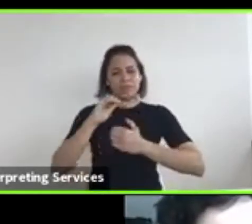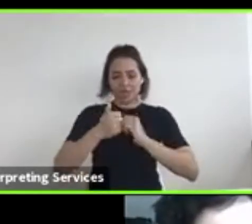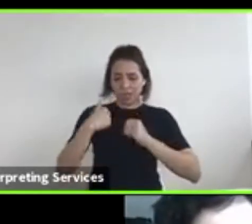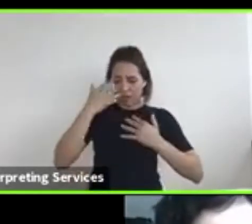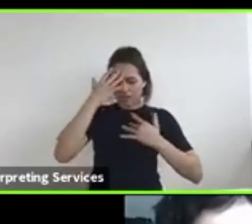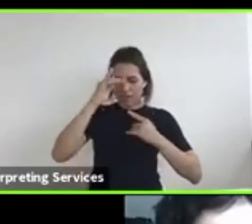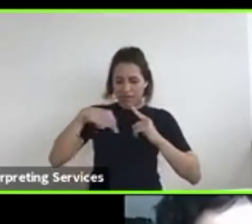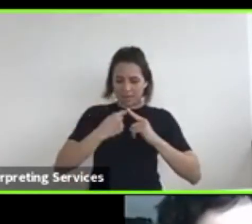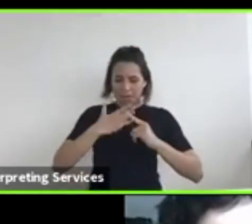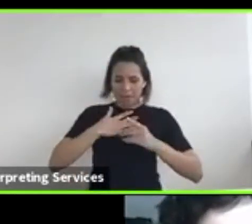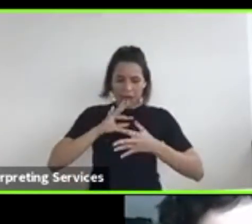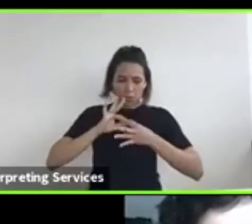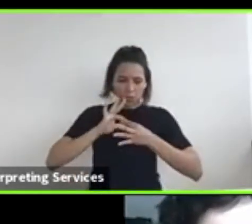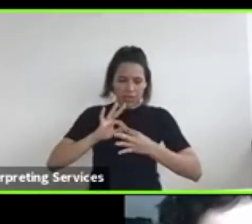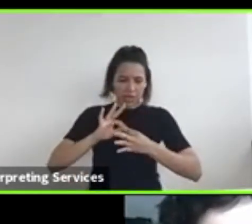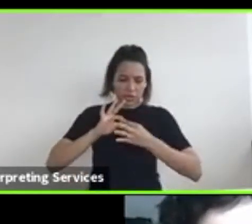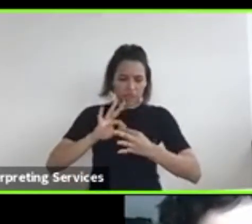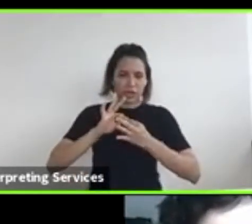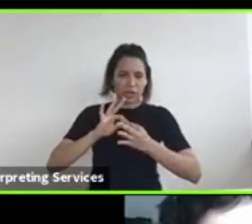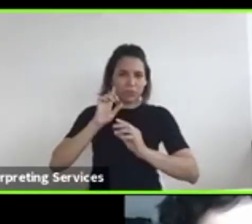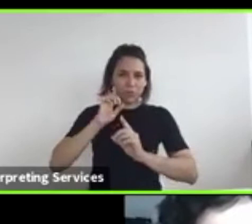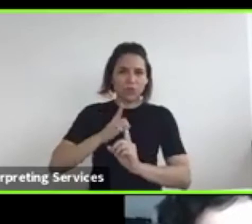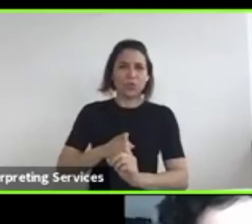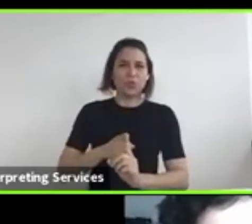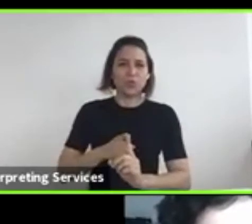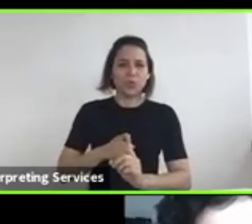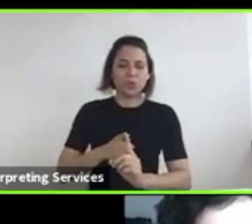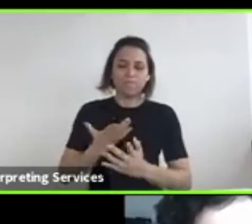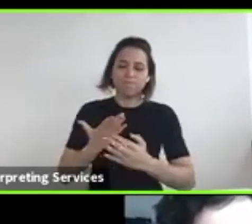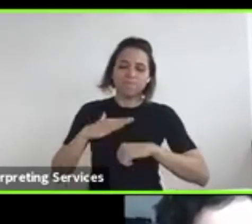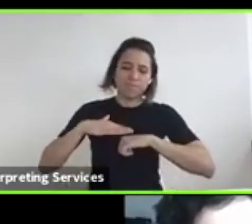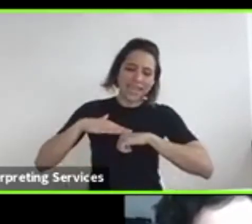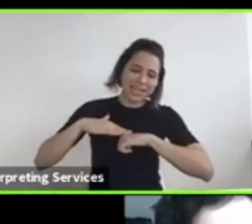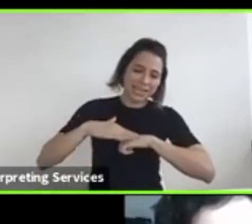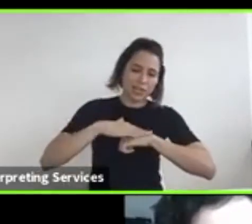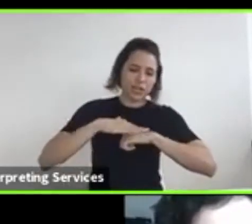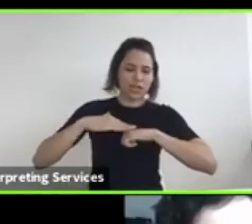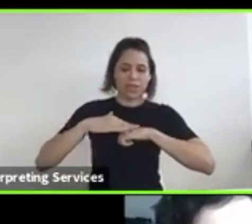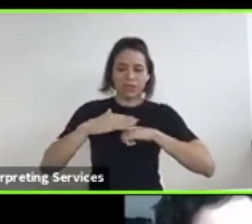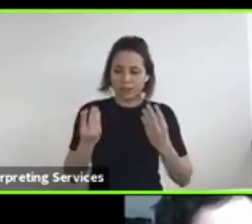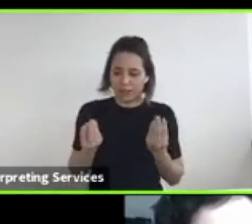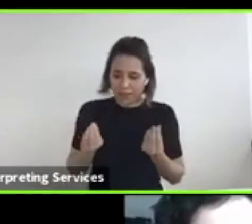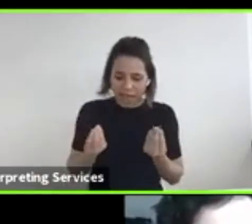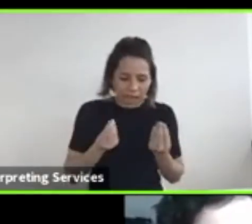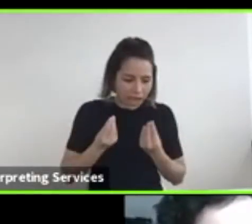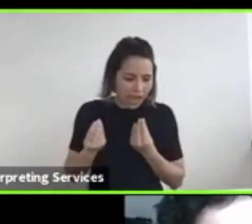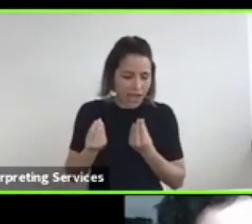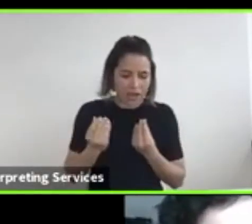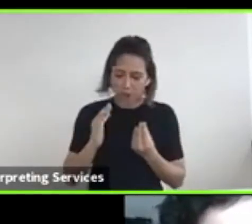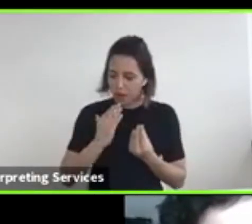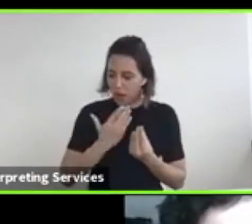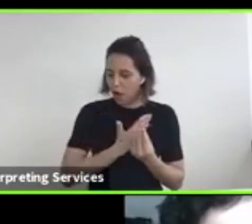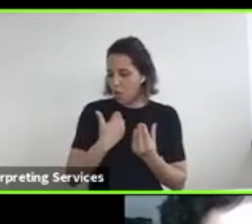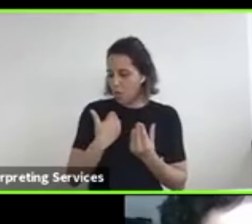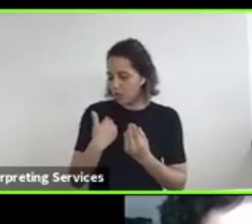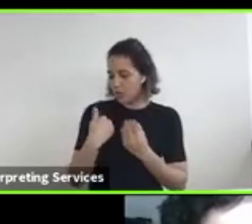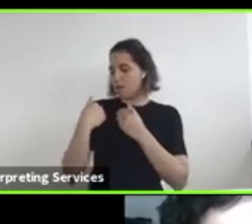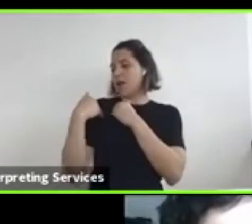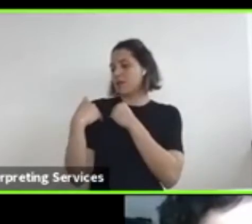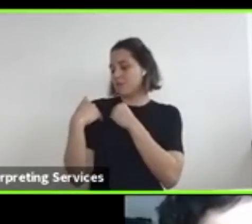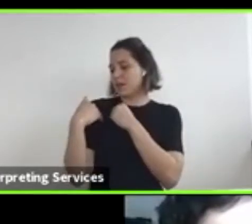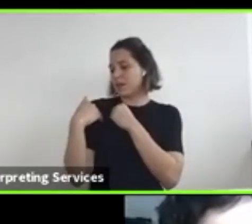INDIGENEITY AND THE RESPONSIBILITY OF PRESENTERS,